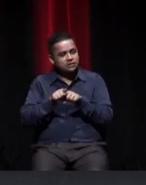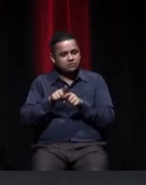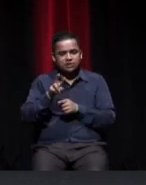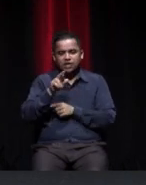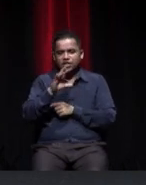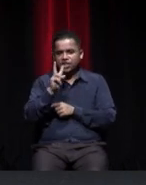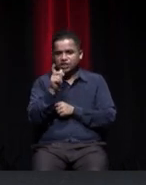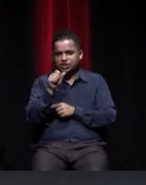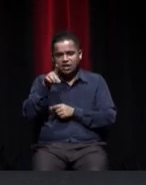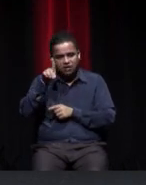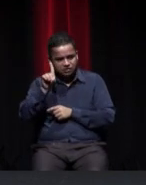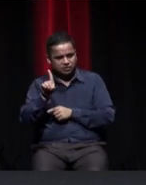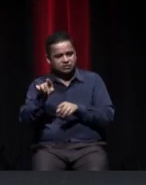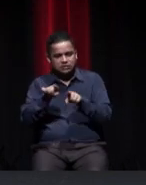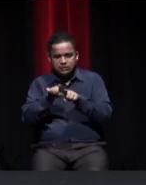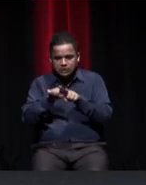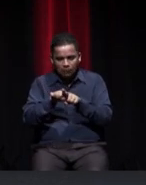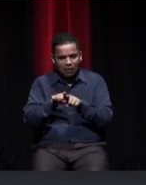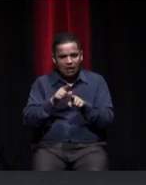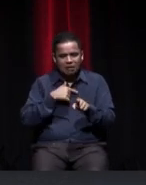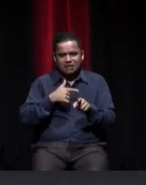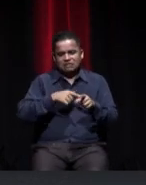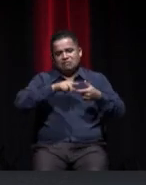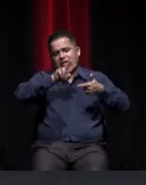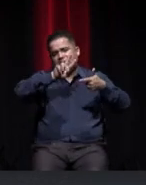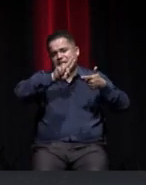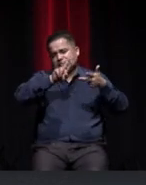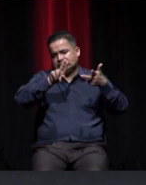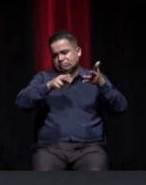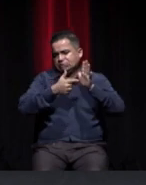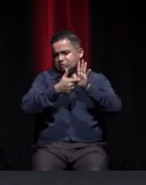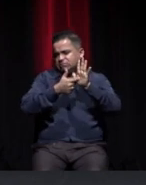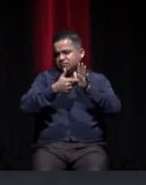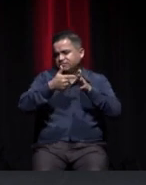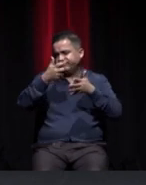but I won't list them all, because there would be many.